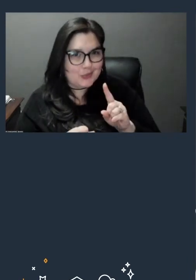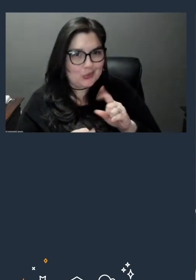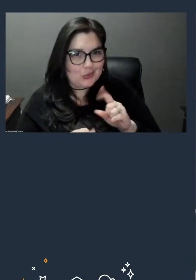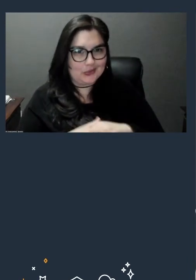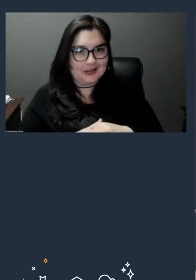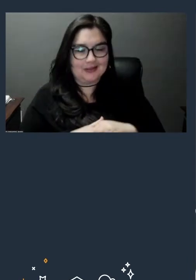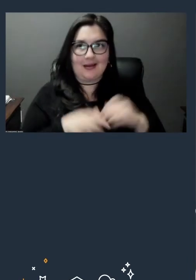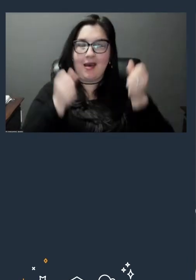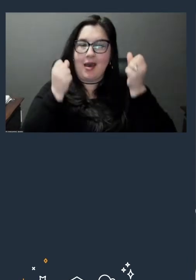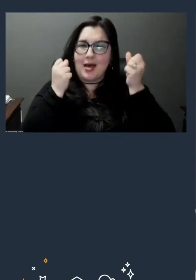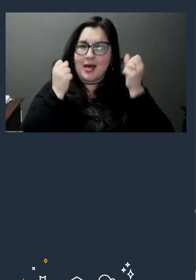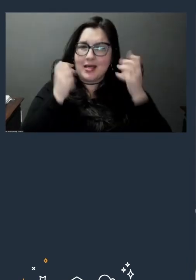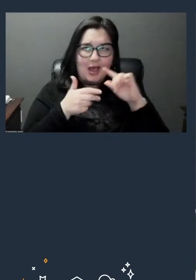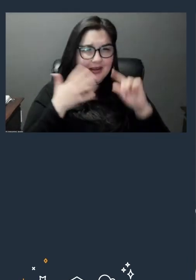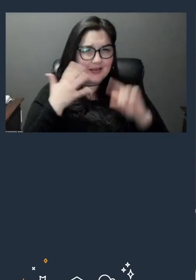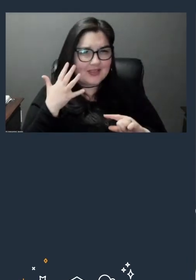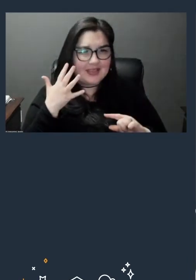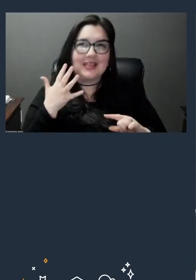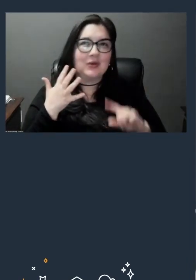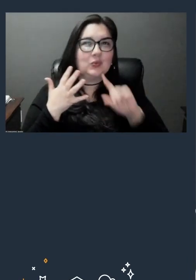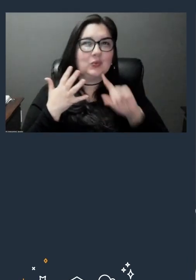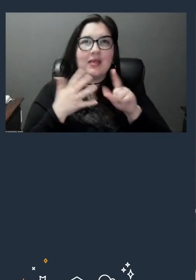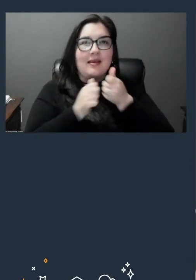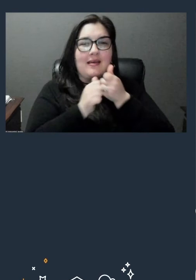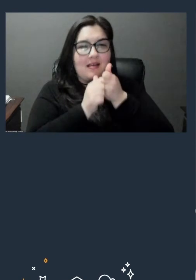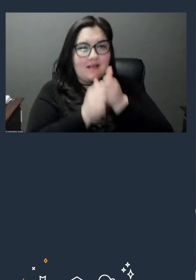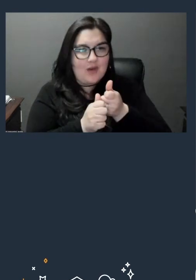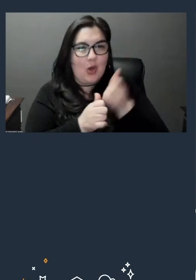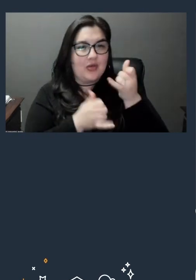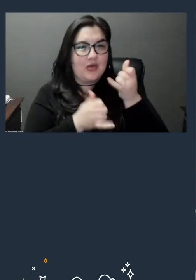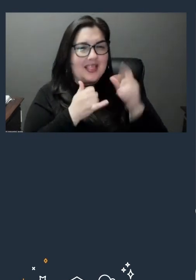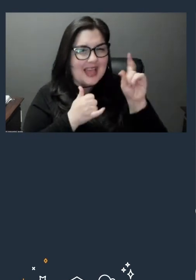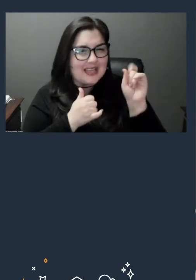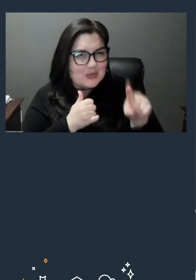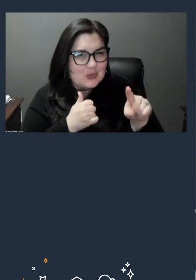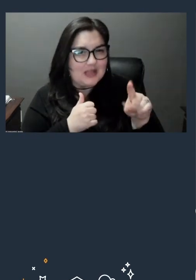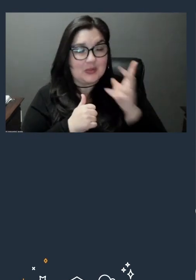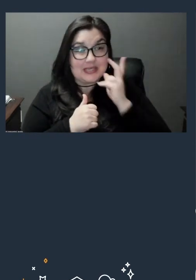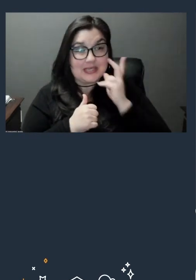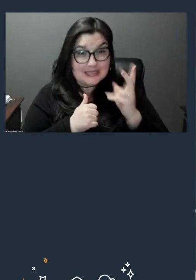This kinda sort of followed the last question where we're seeing increasing demand